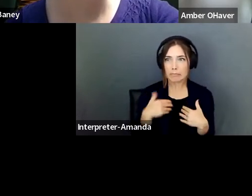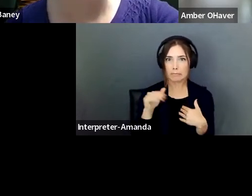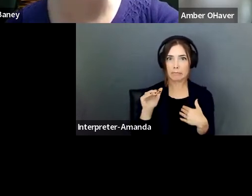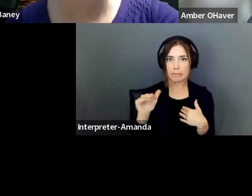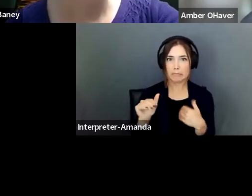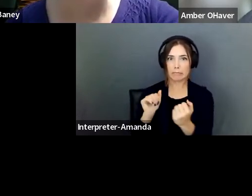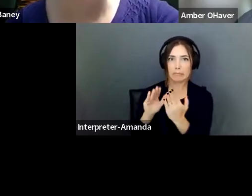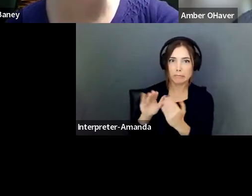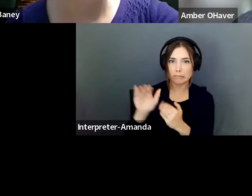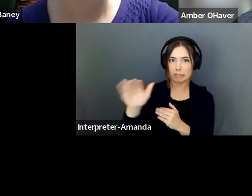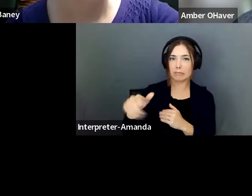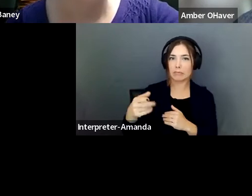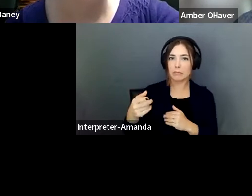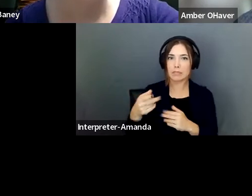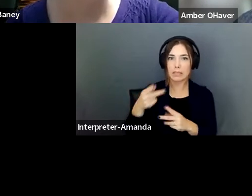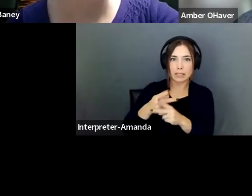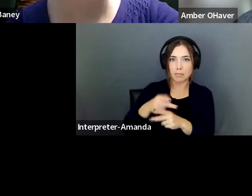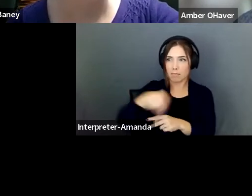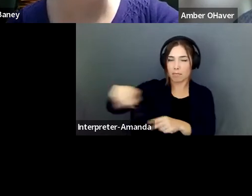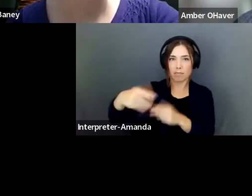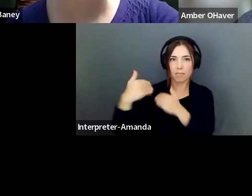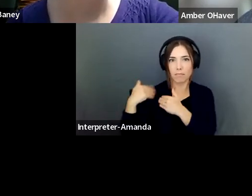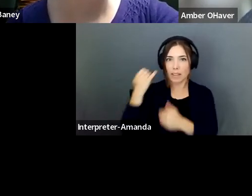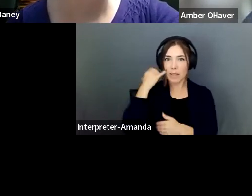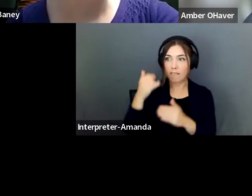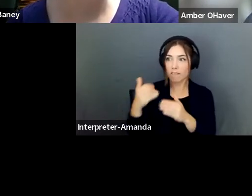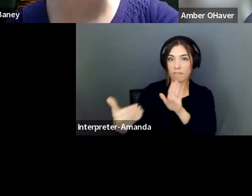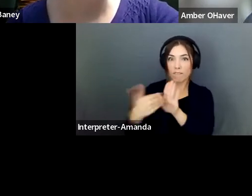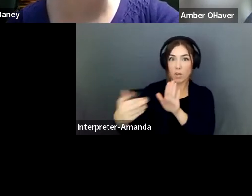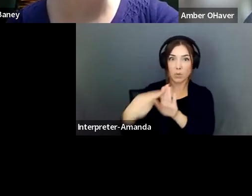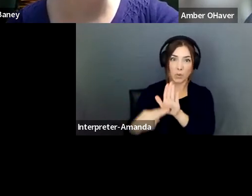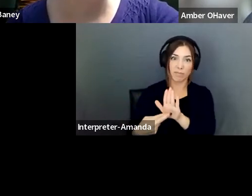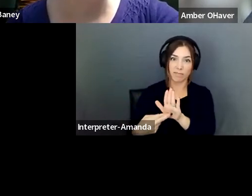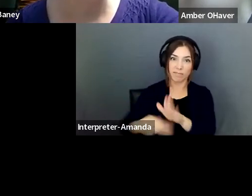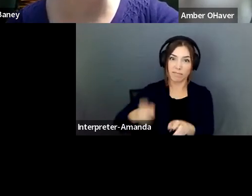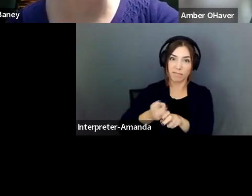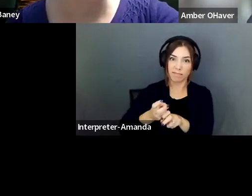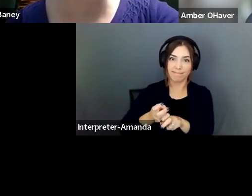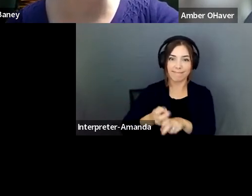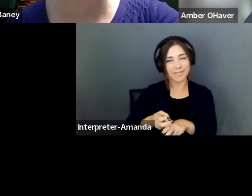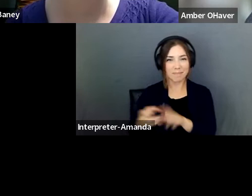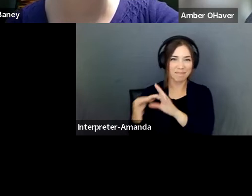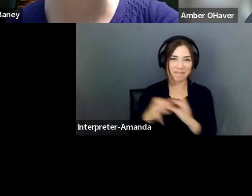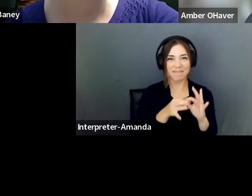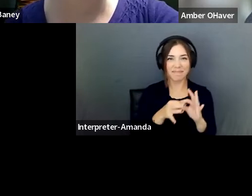or societyings if they are violating the rule. So tie it back to the rule there.